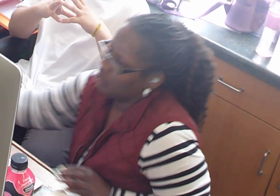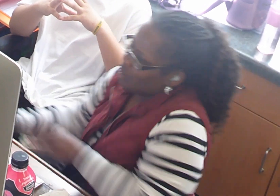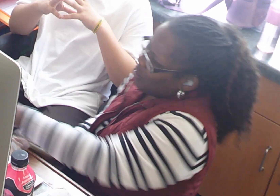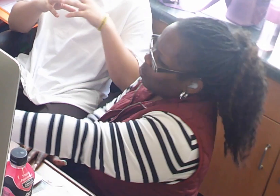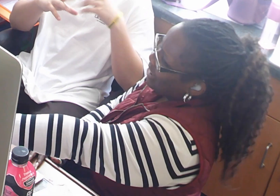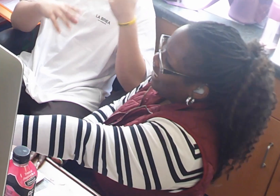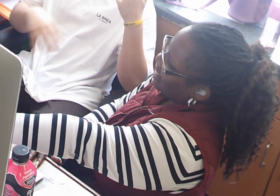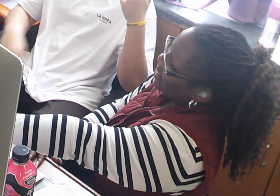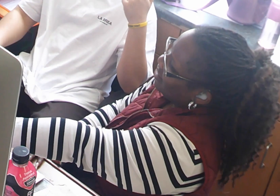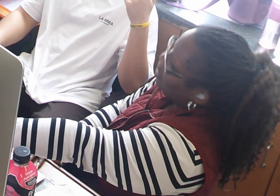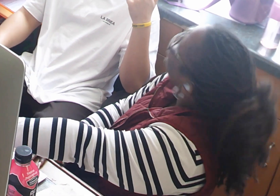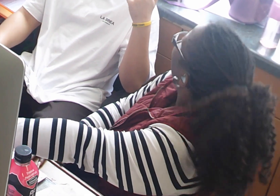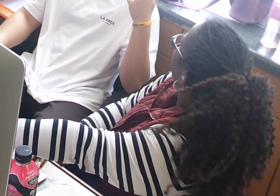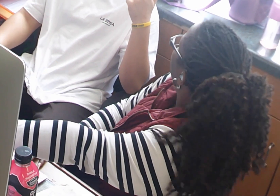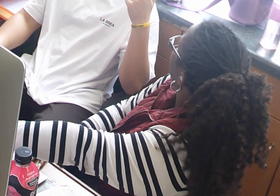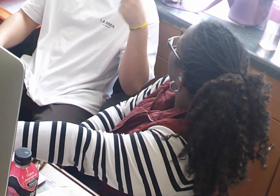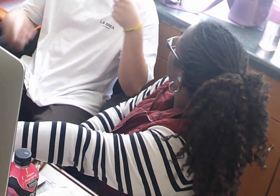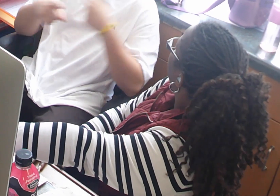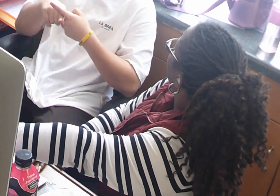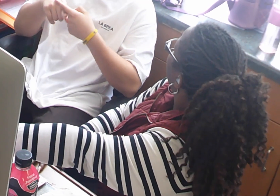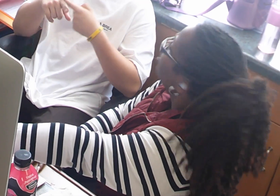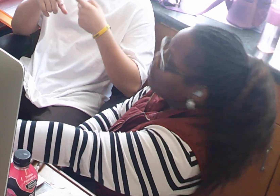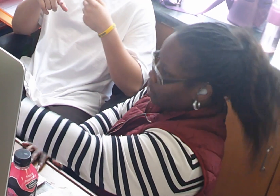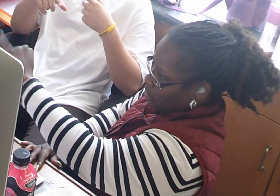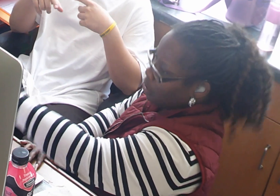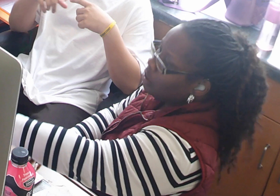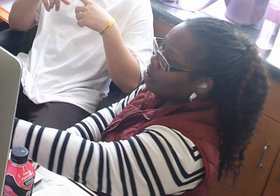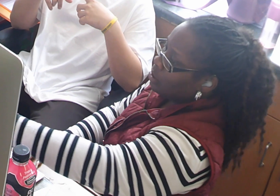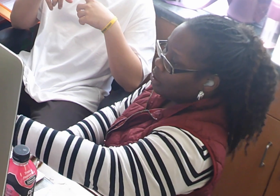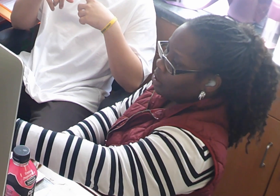What's this?